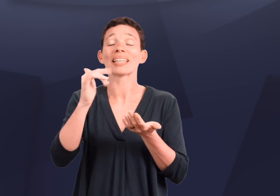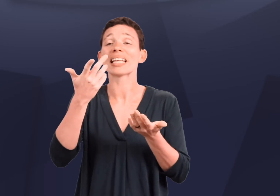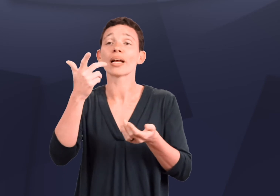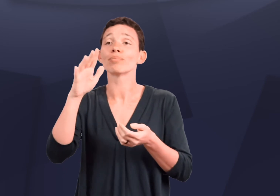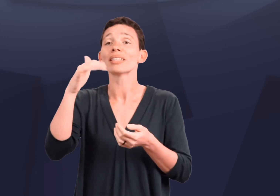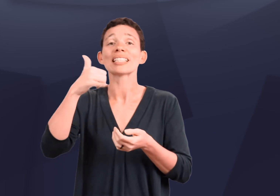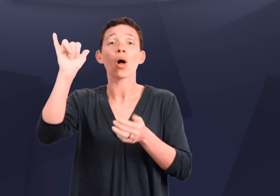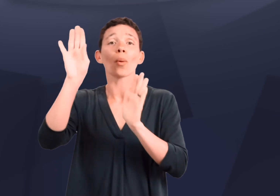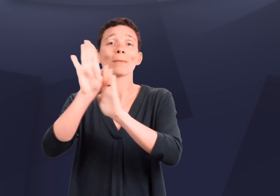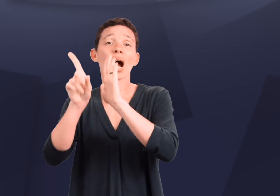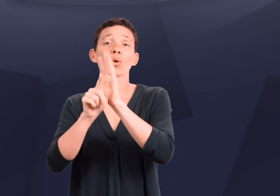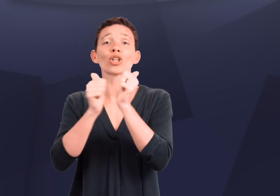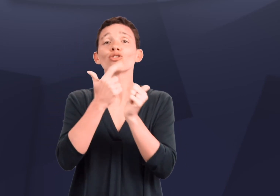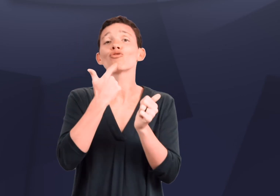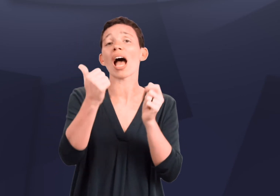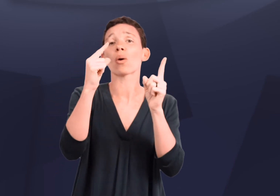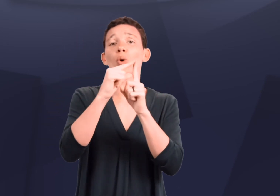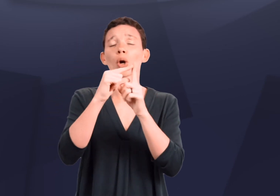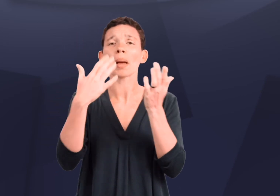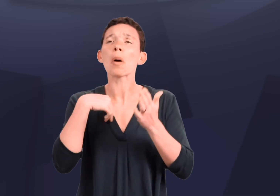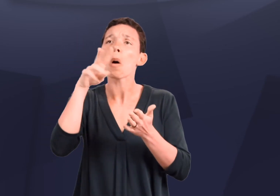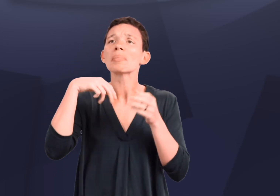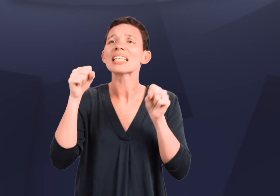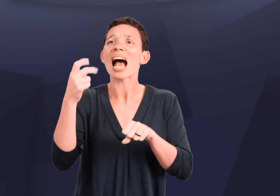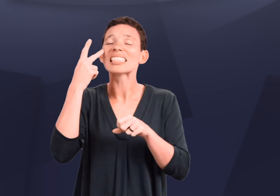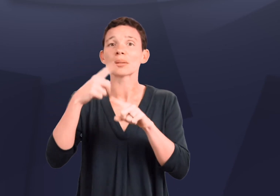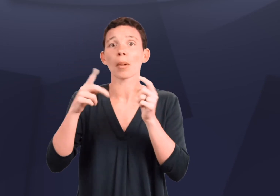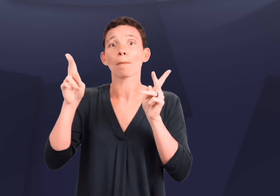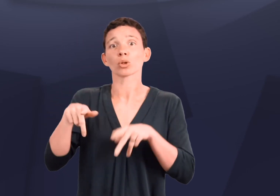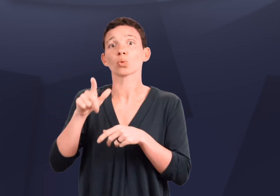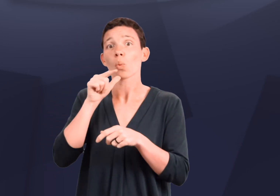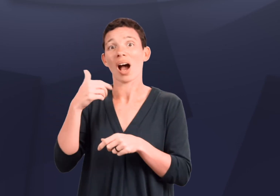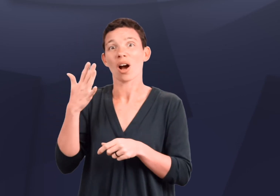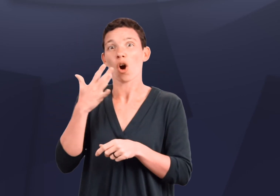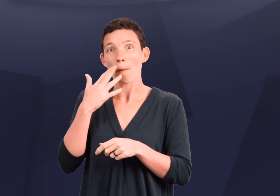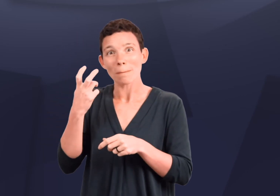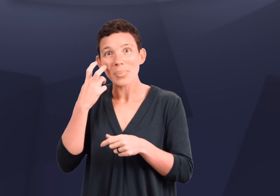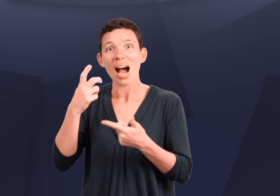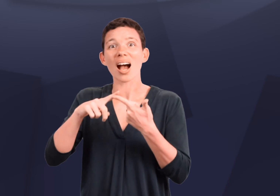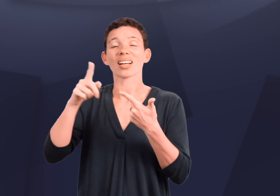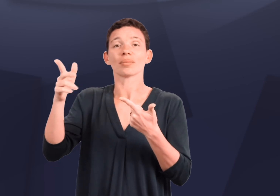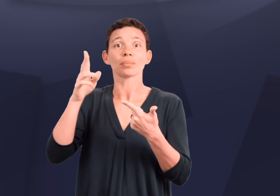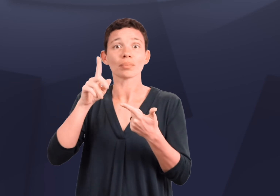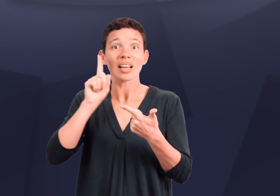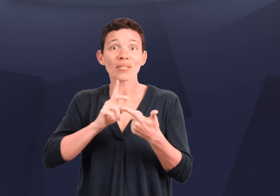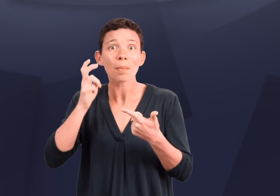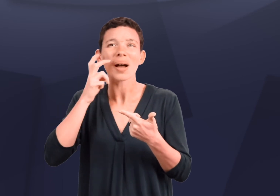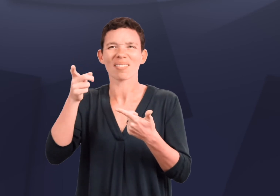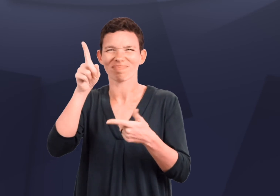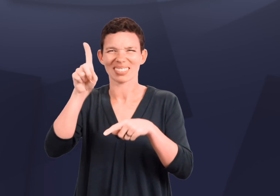with a red font can be viewed by sighted people but inaccessible for those with color blindness or who are deaf-blind.